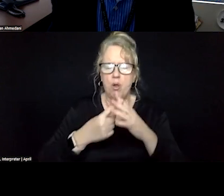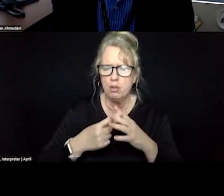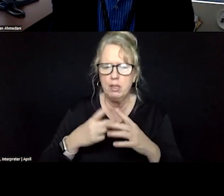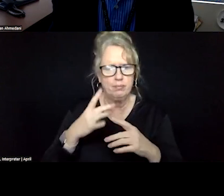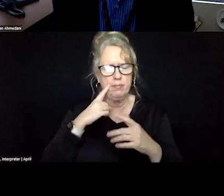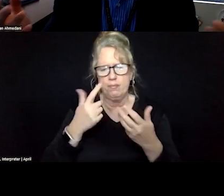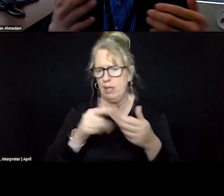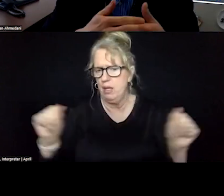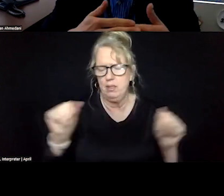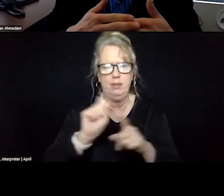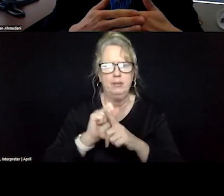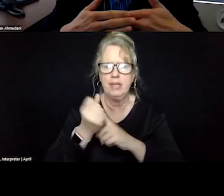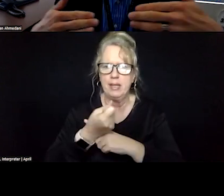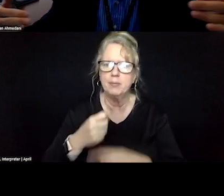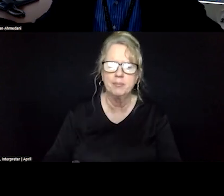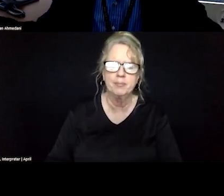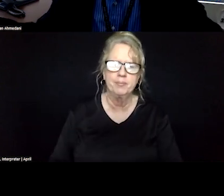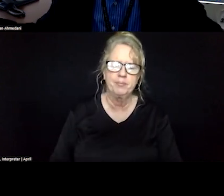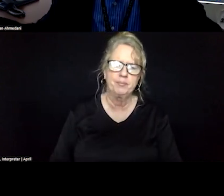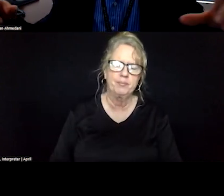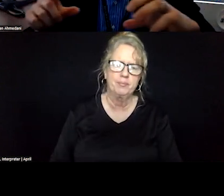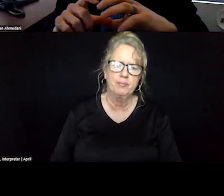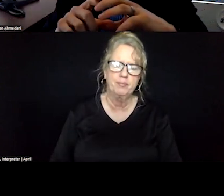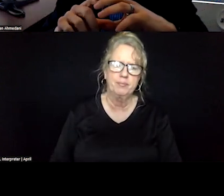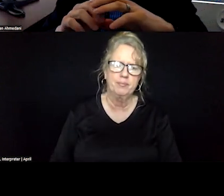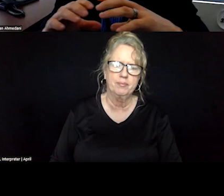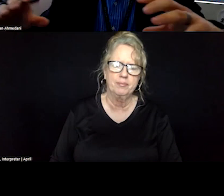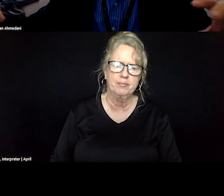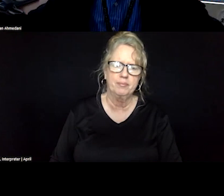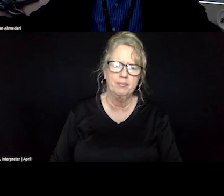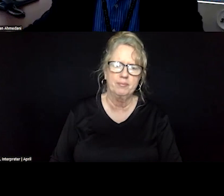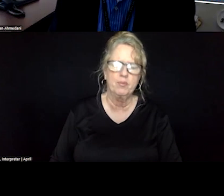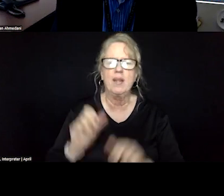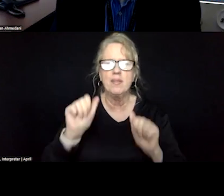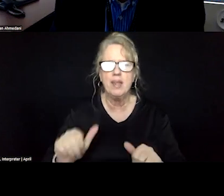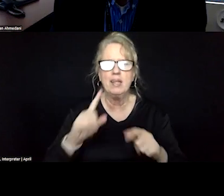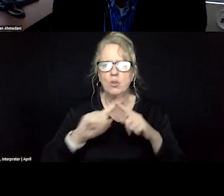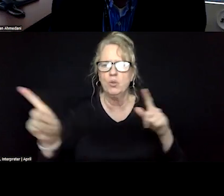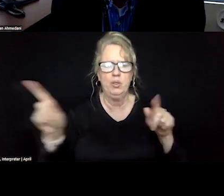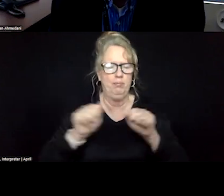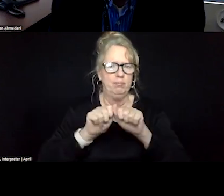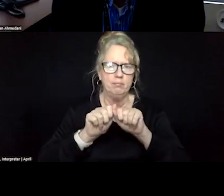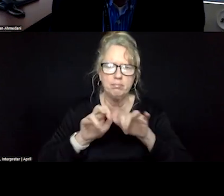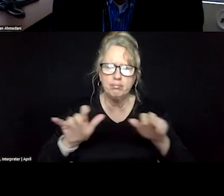SETTING AND COULD THEN CASCADE ACROSS THE ENTIRE HEALTHCARE